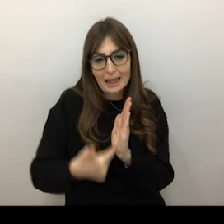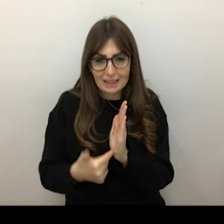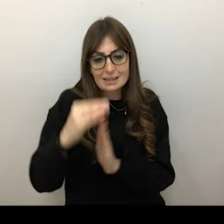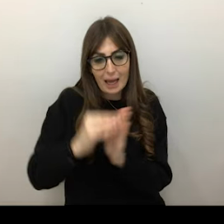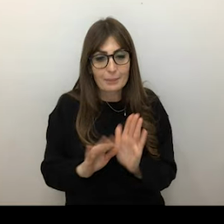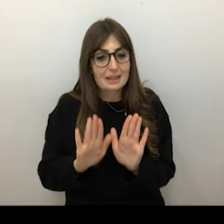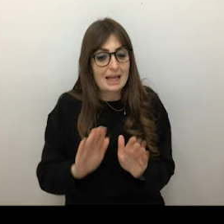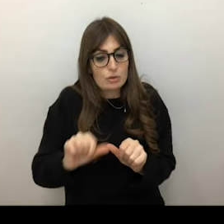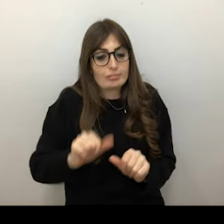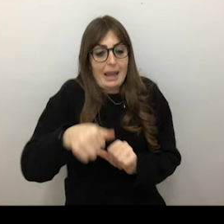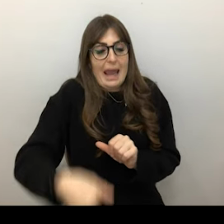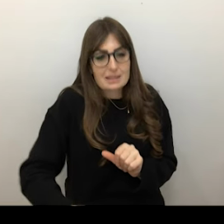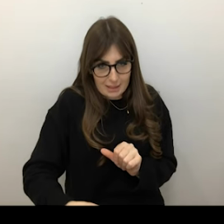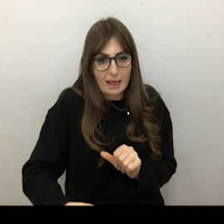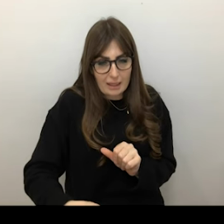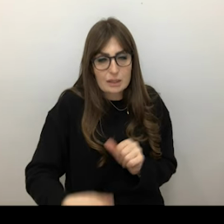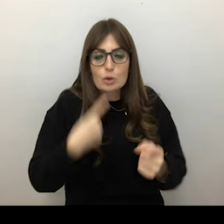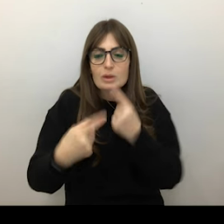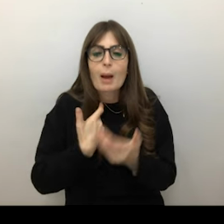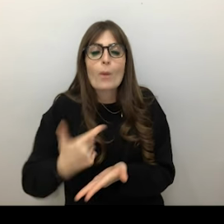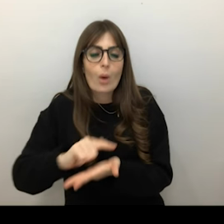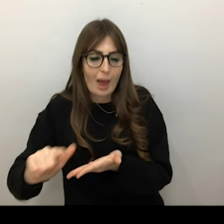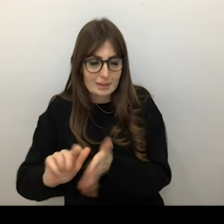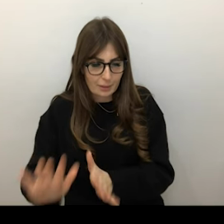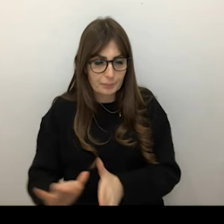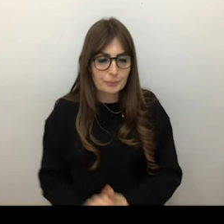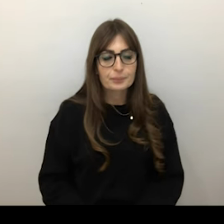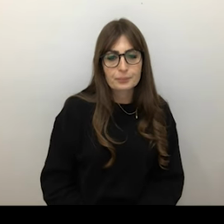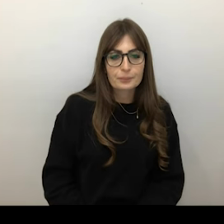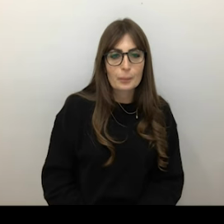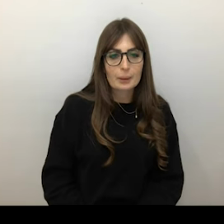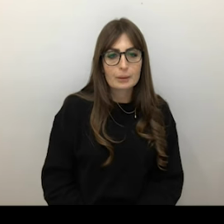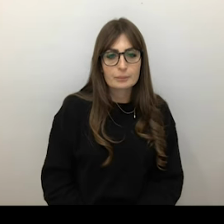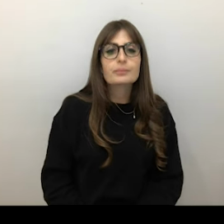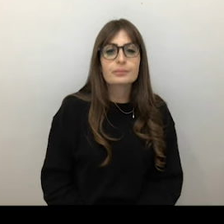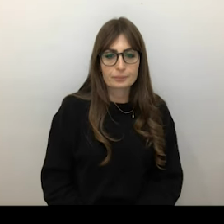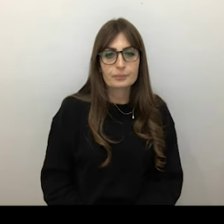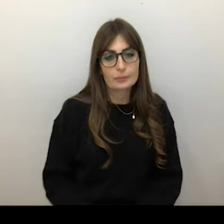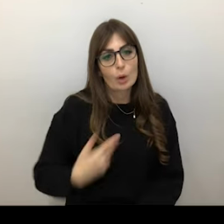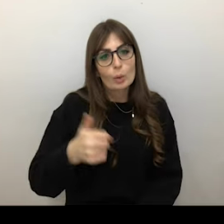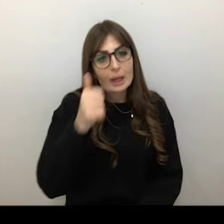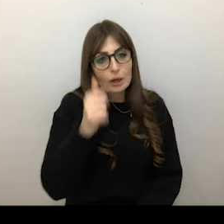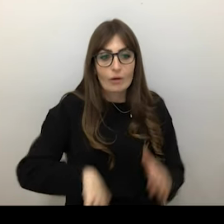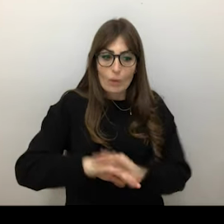be invited to Stage 2. I'll talk a little bit more about that in a minute. We're aware we're asking for a very detailed